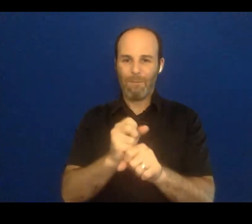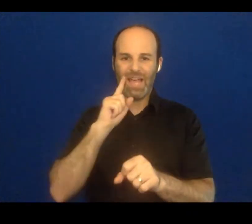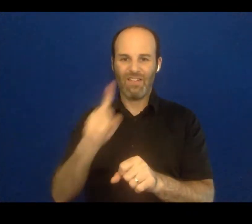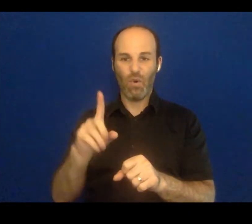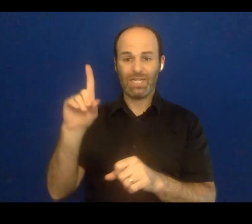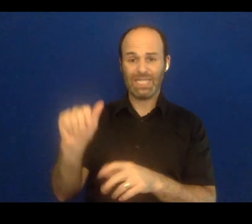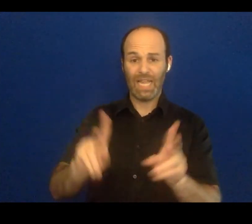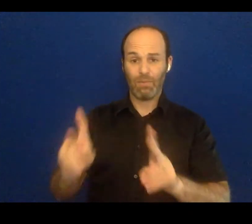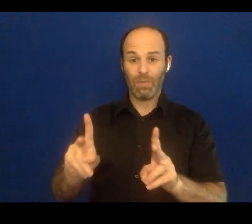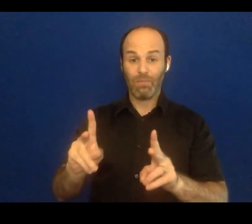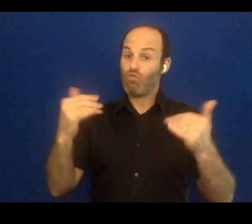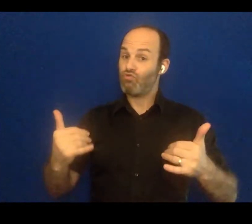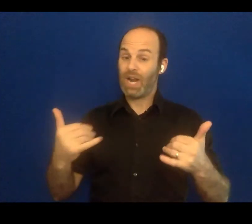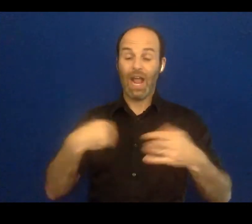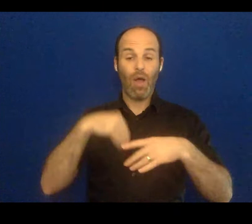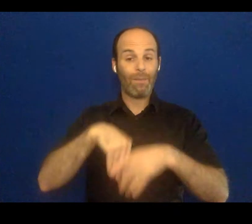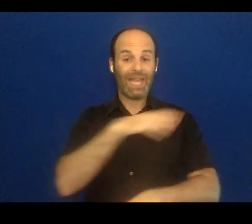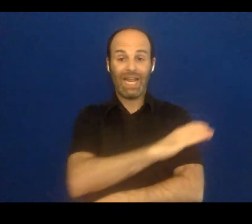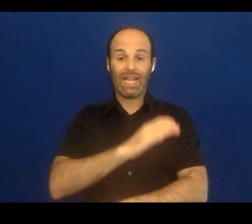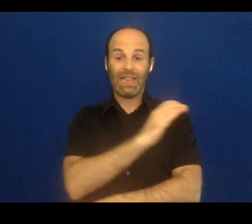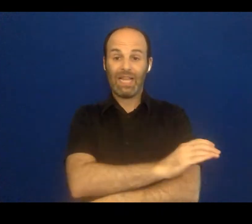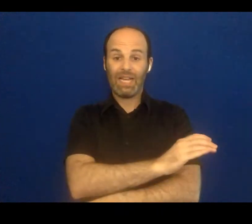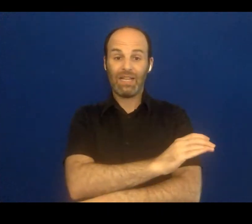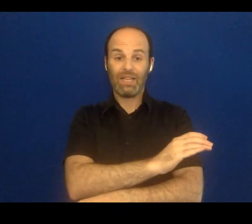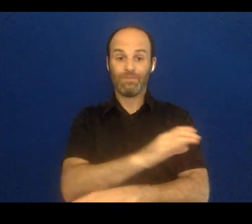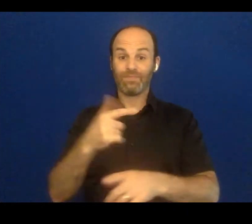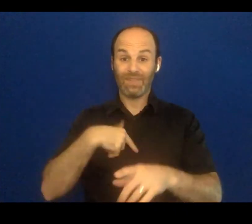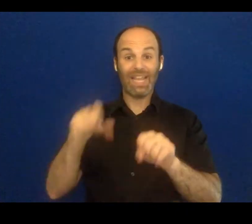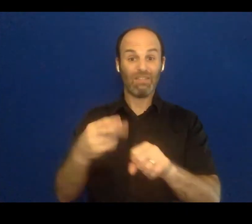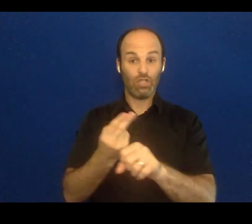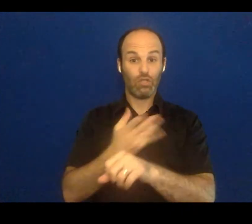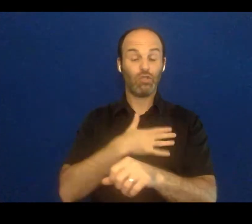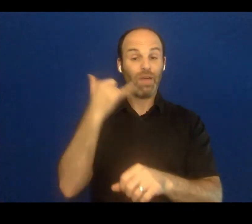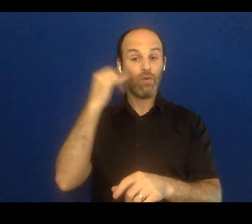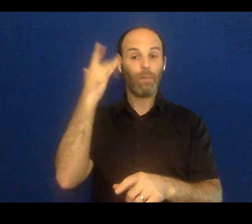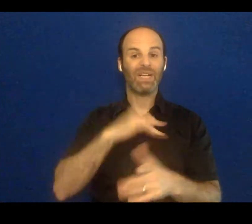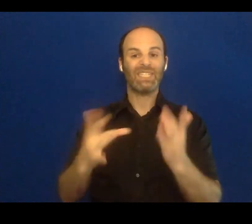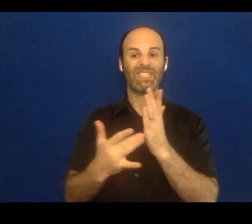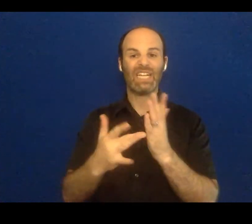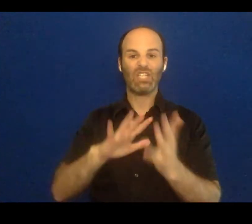THAT I'M IN A CLINIC RIGHT NOW AND I'M USING MY PHONE BECAUSE